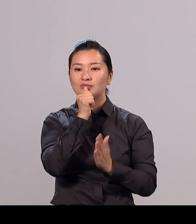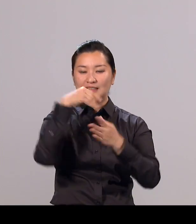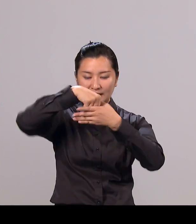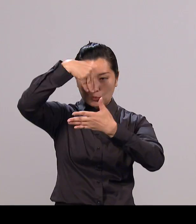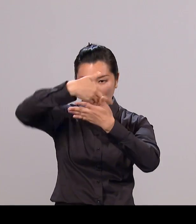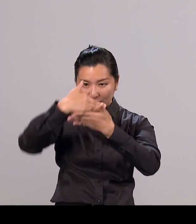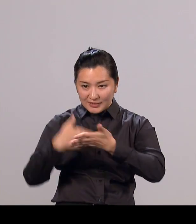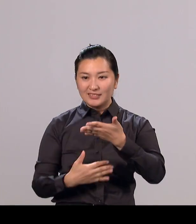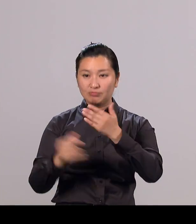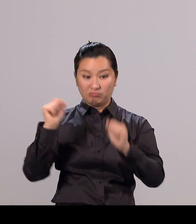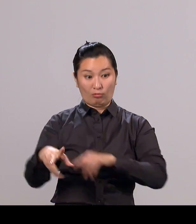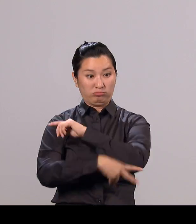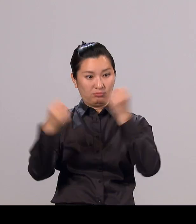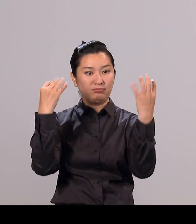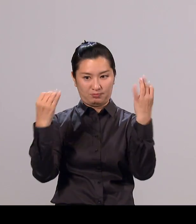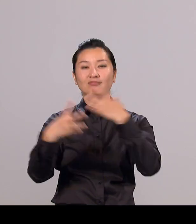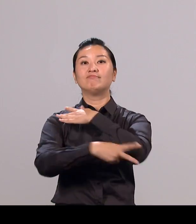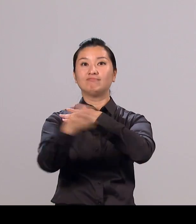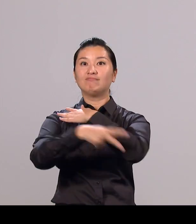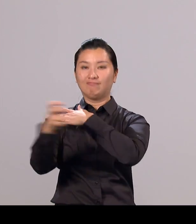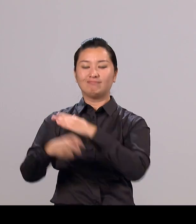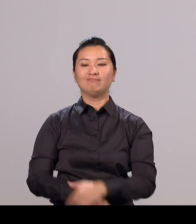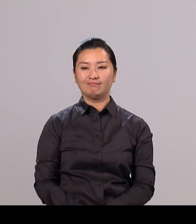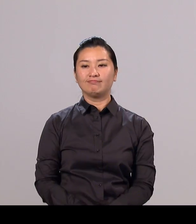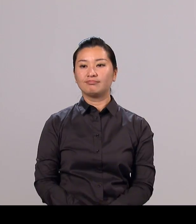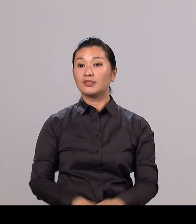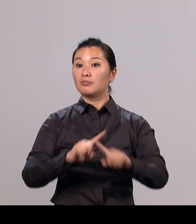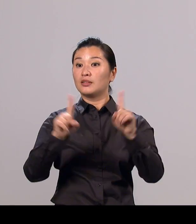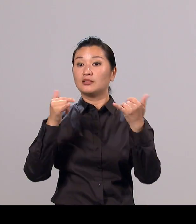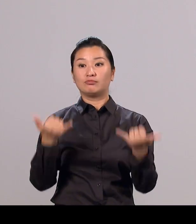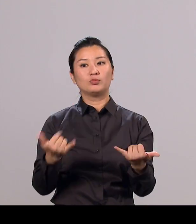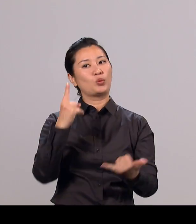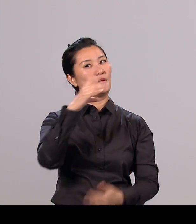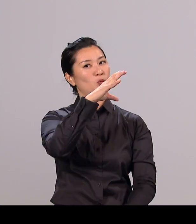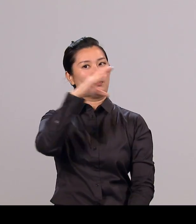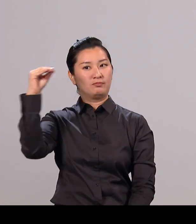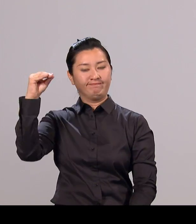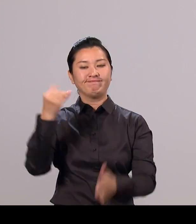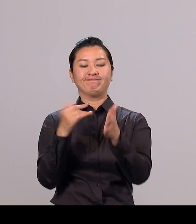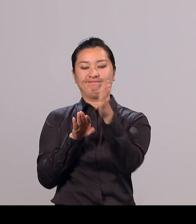They were backed by SPRING and they developed a tracking device and a lock called iSpot.